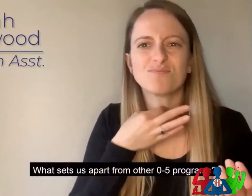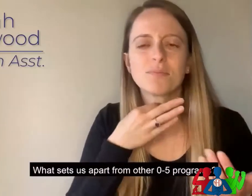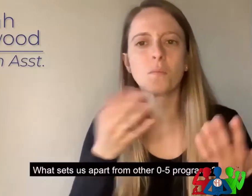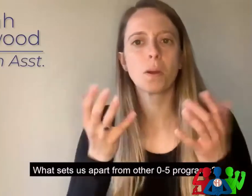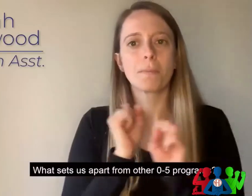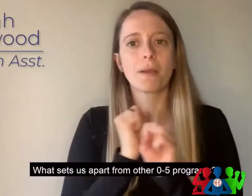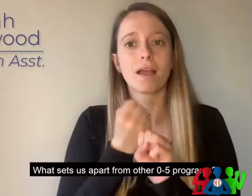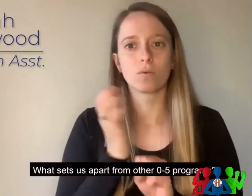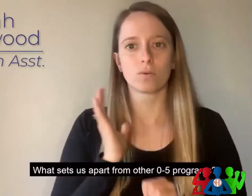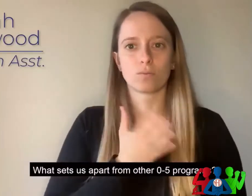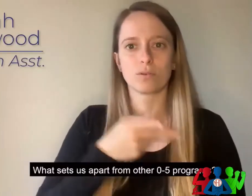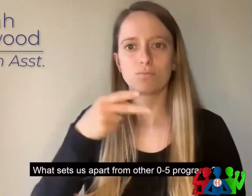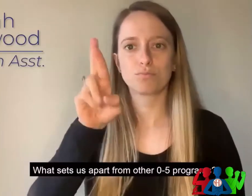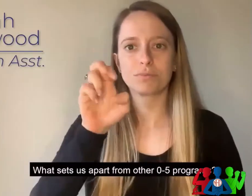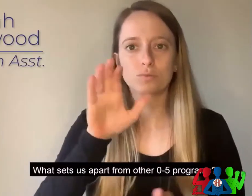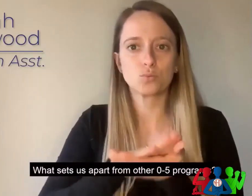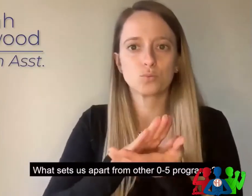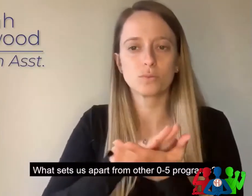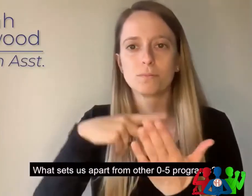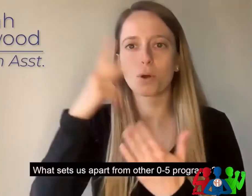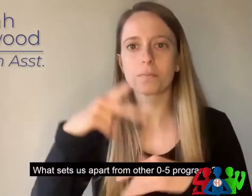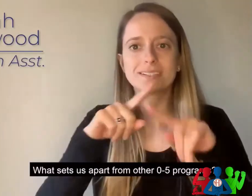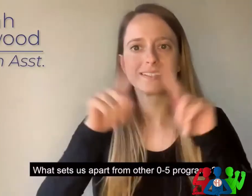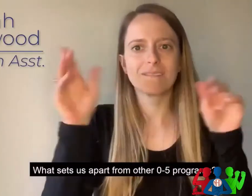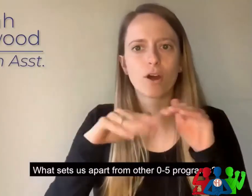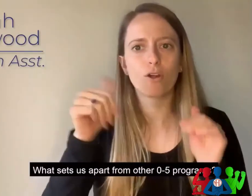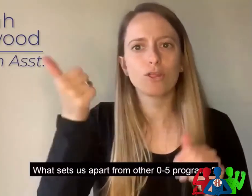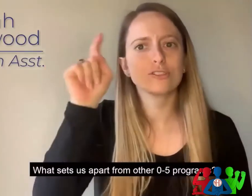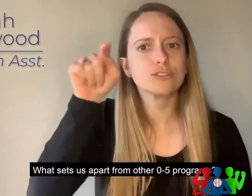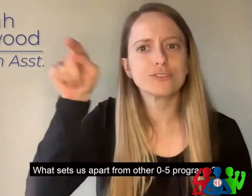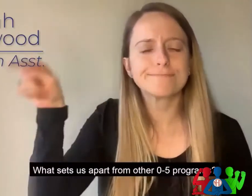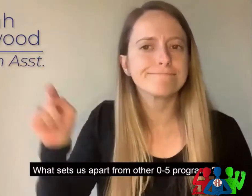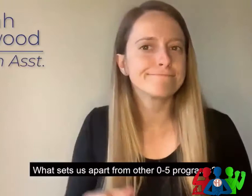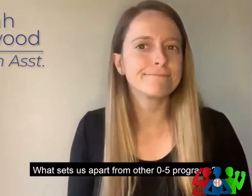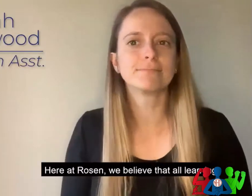What sets us apart from other zero to five programs.